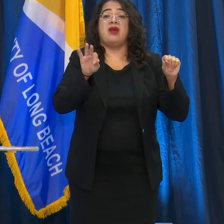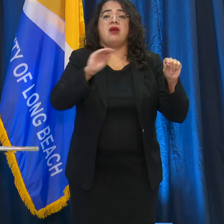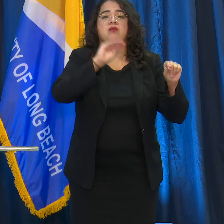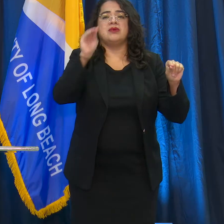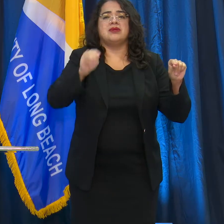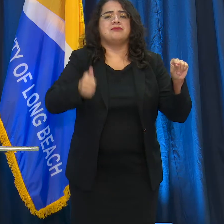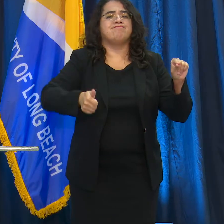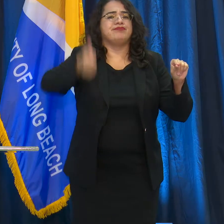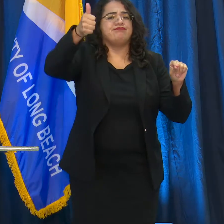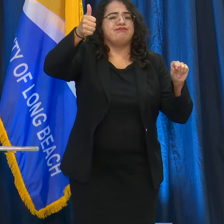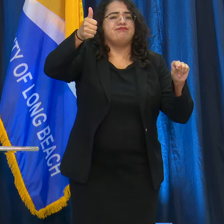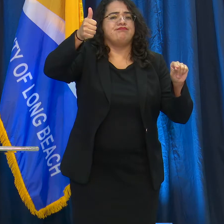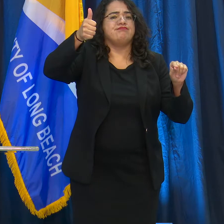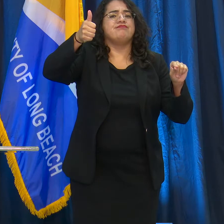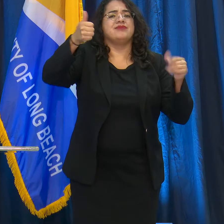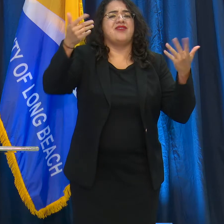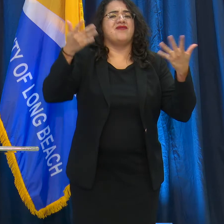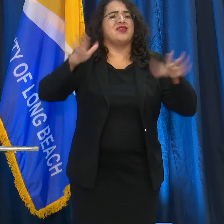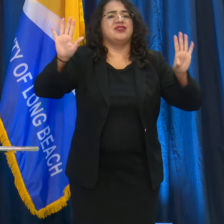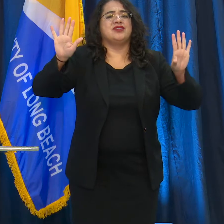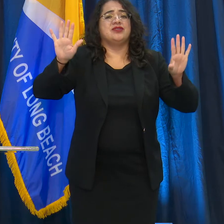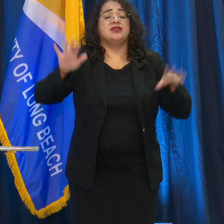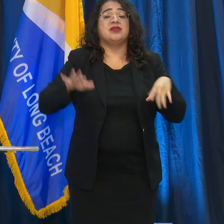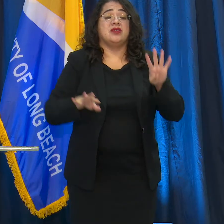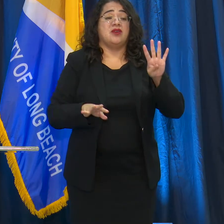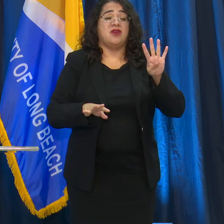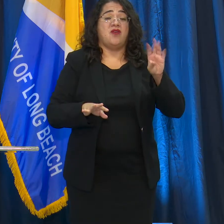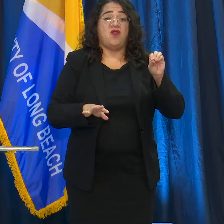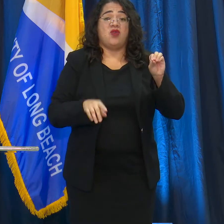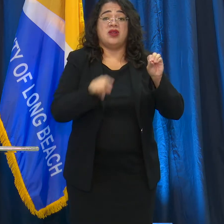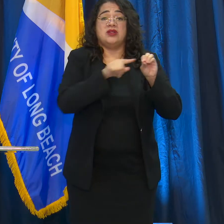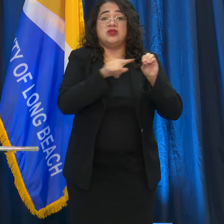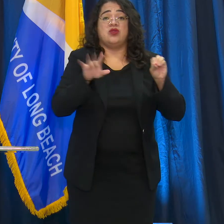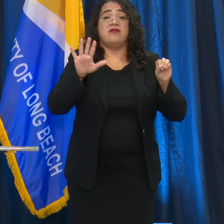We're also seeing an increase for those in the ages of 40 to 59.